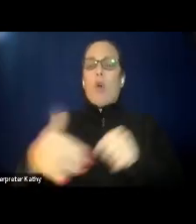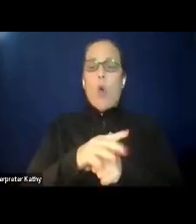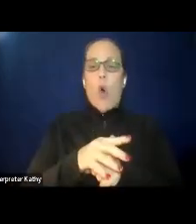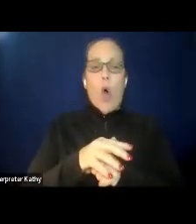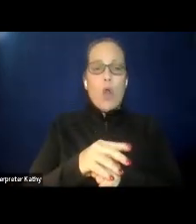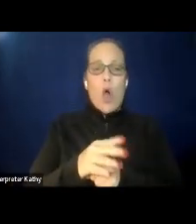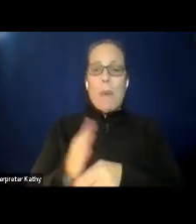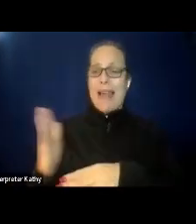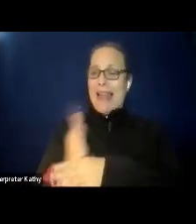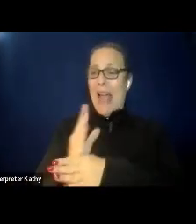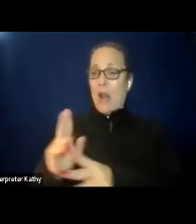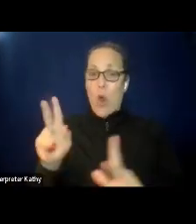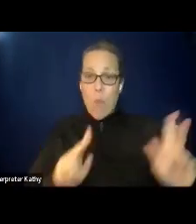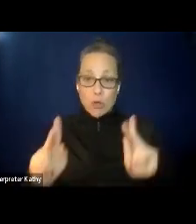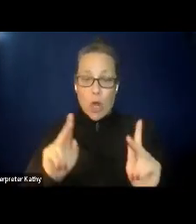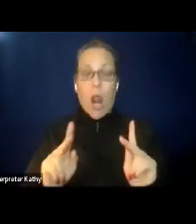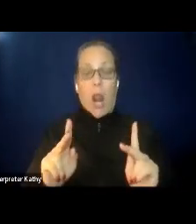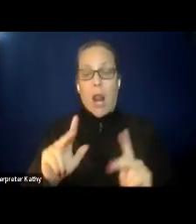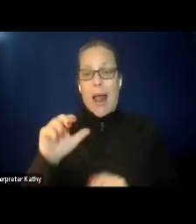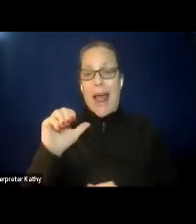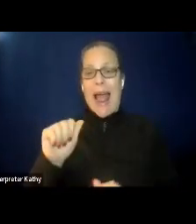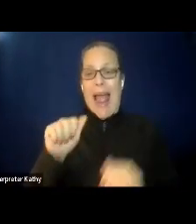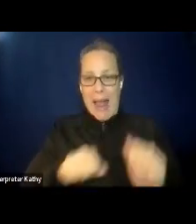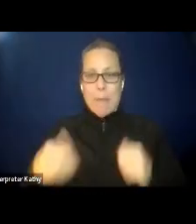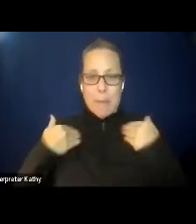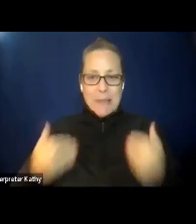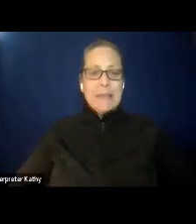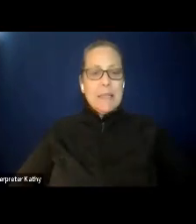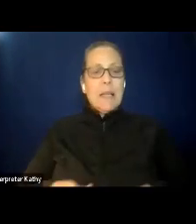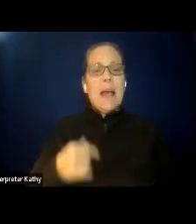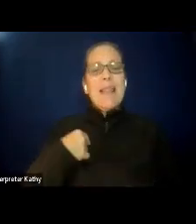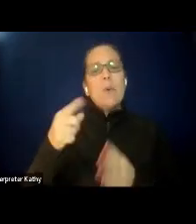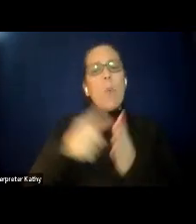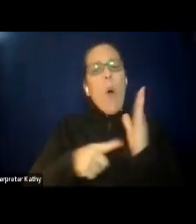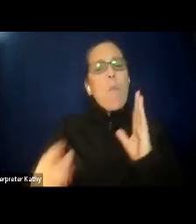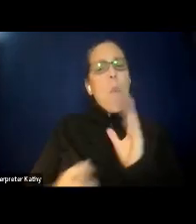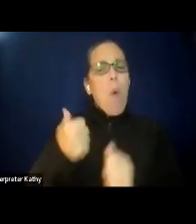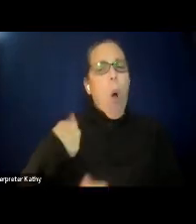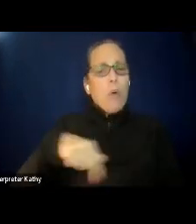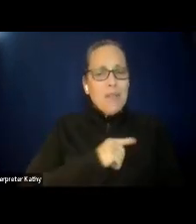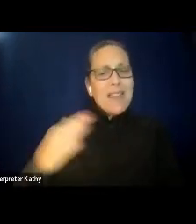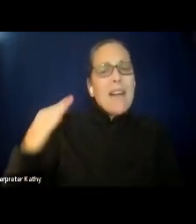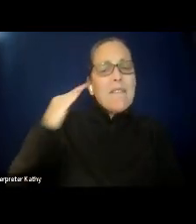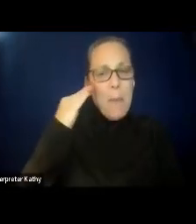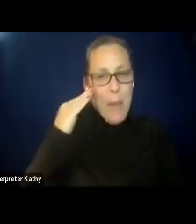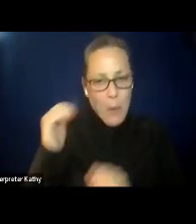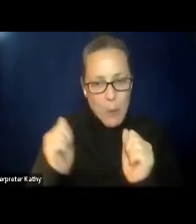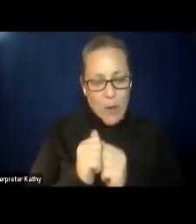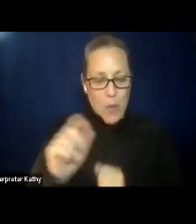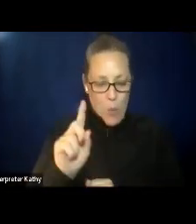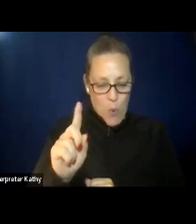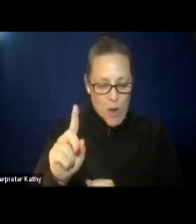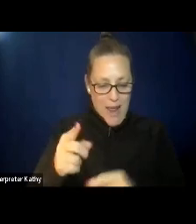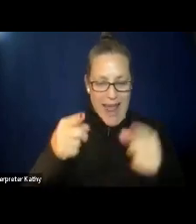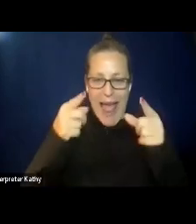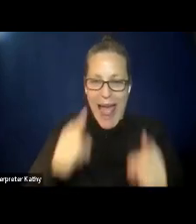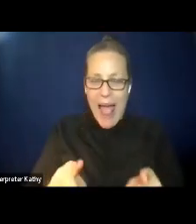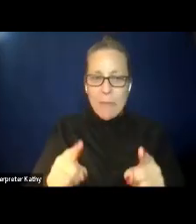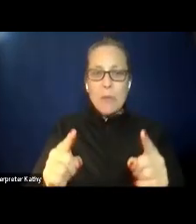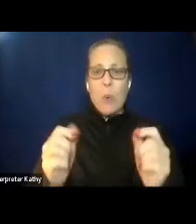media. I'm just next going to briefly cover interpersonal ableism. This is really the ableism that I think most of us are